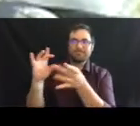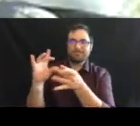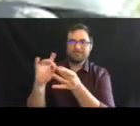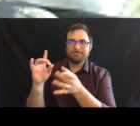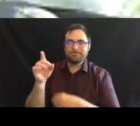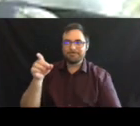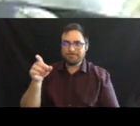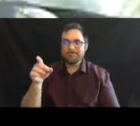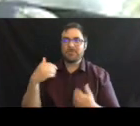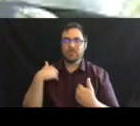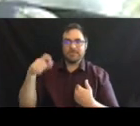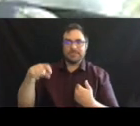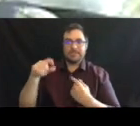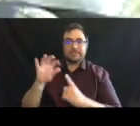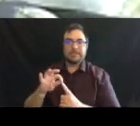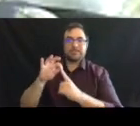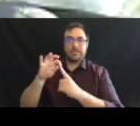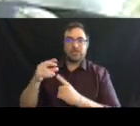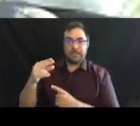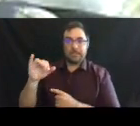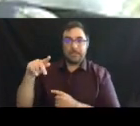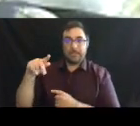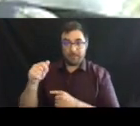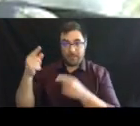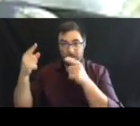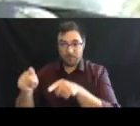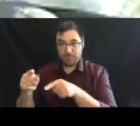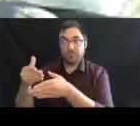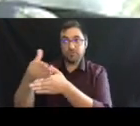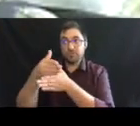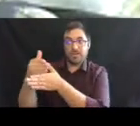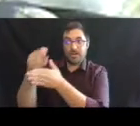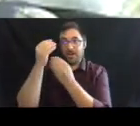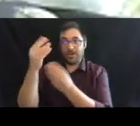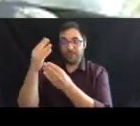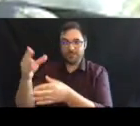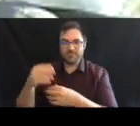do we need a special HIPPA agreement in order to share information so we actually do not in